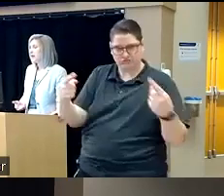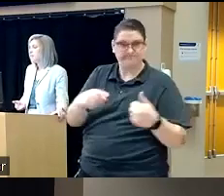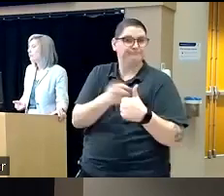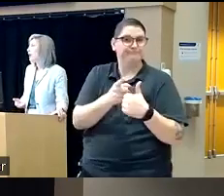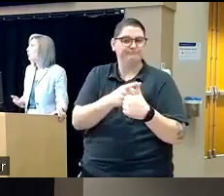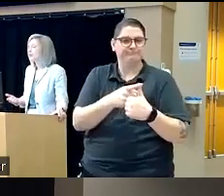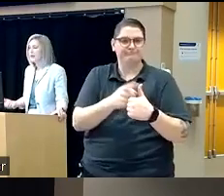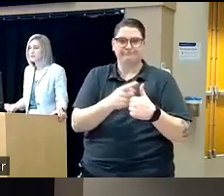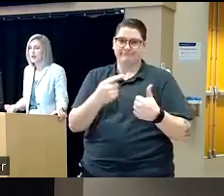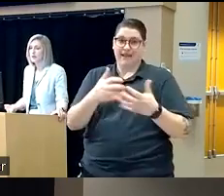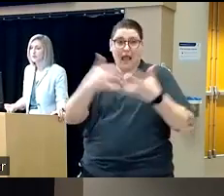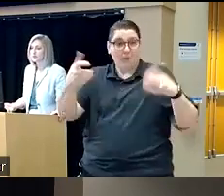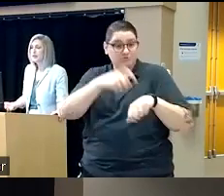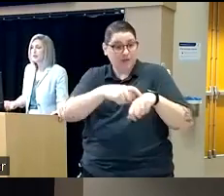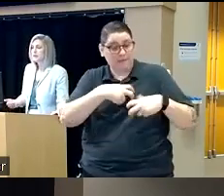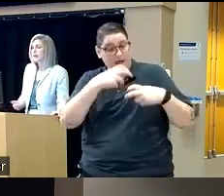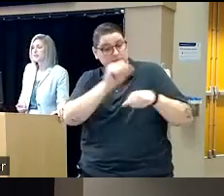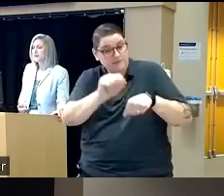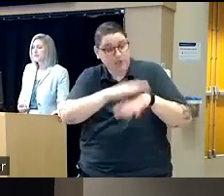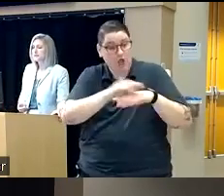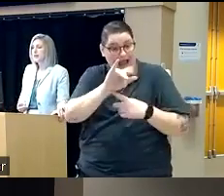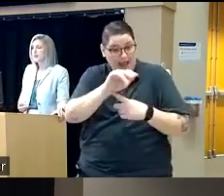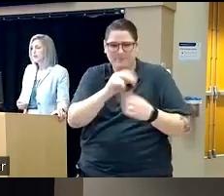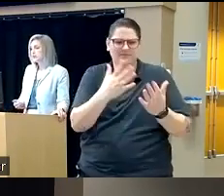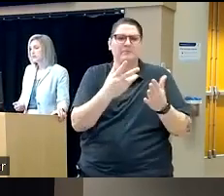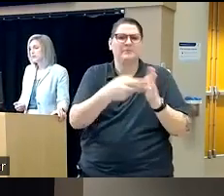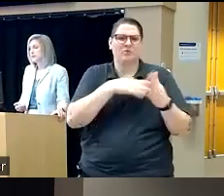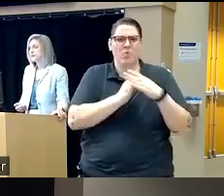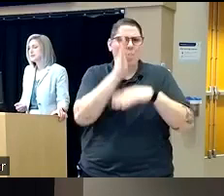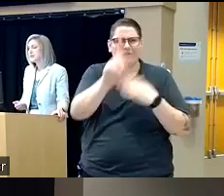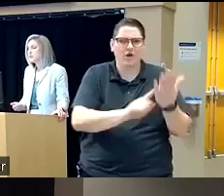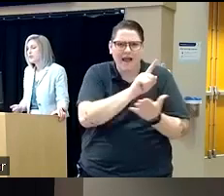my job without working extra hours the amount of time I spend on administrative tasks takes